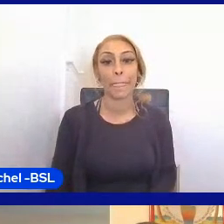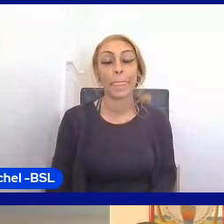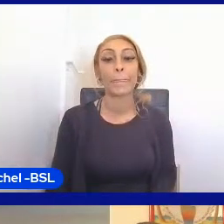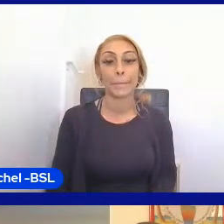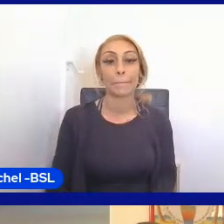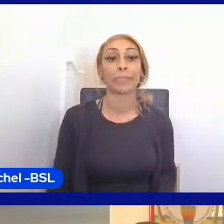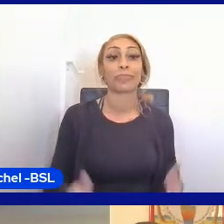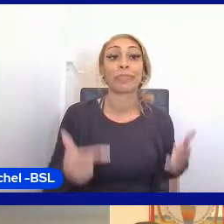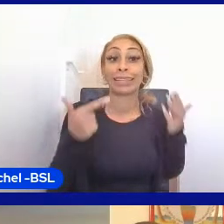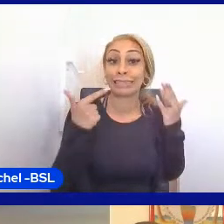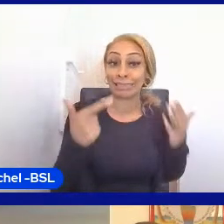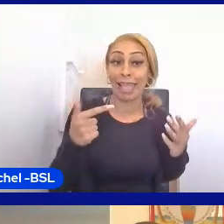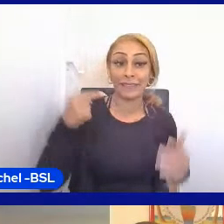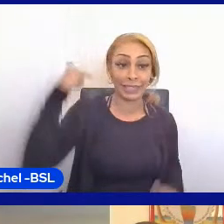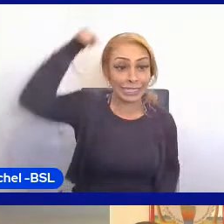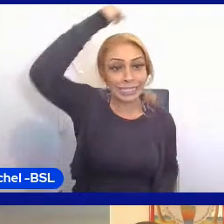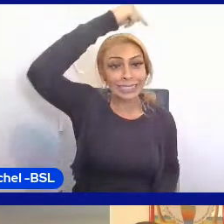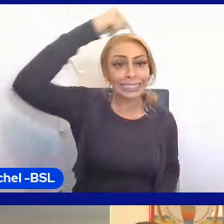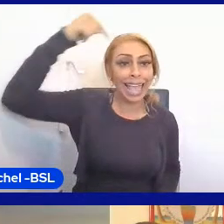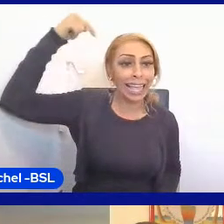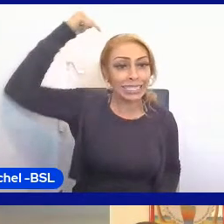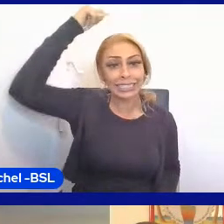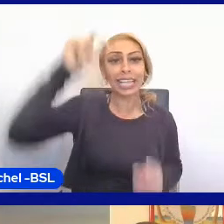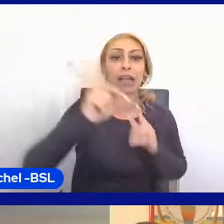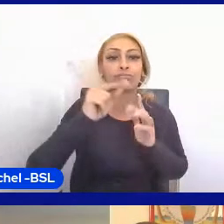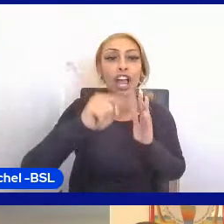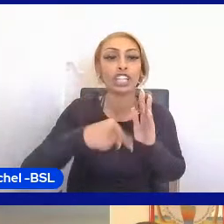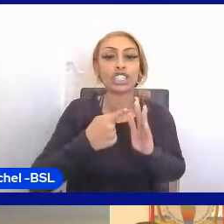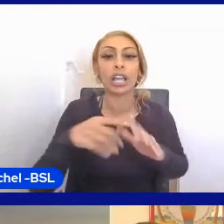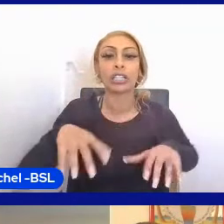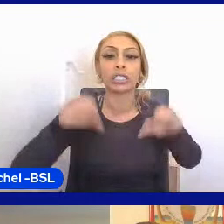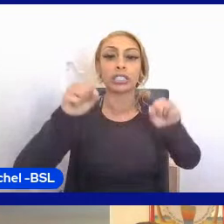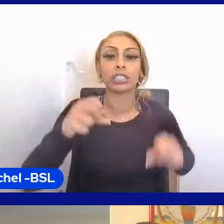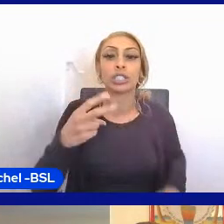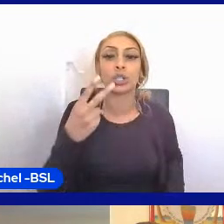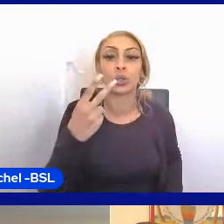OK so, the seven Saints started in 2015 and it was originally